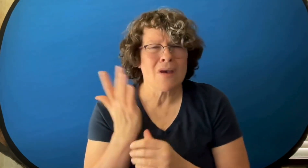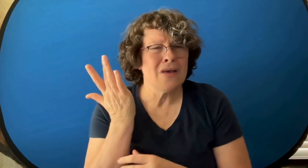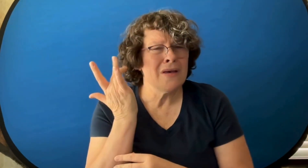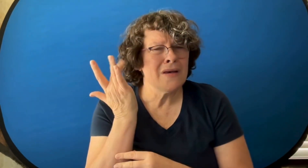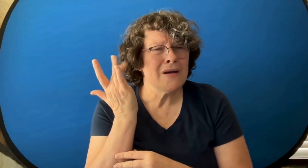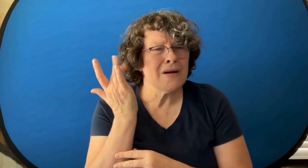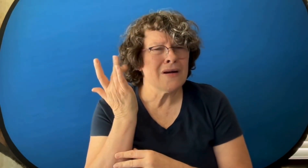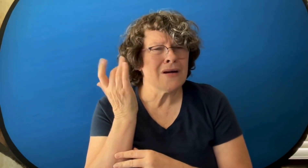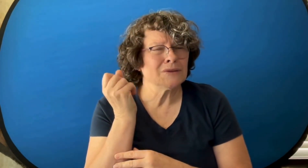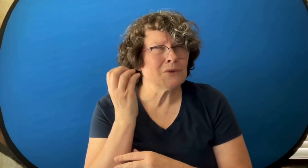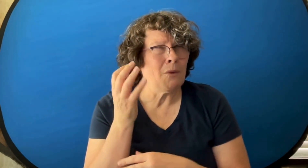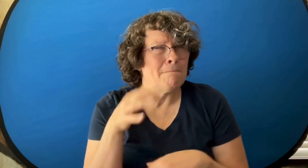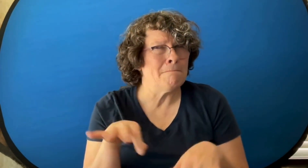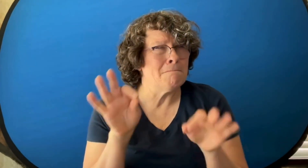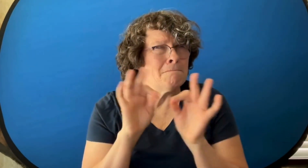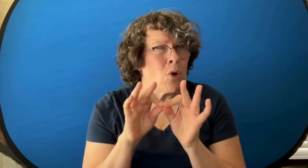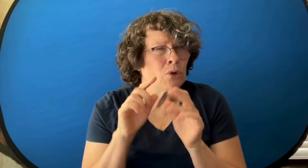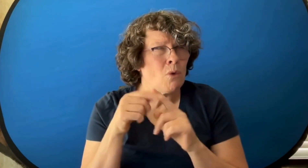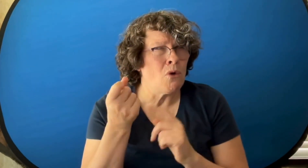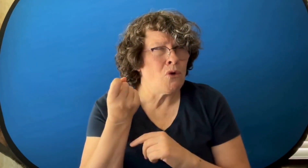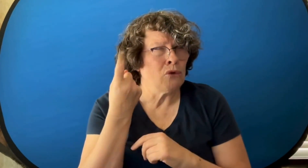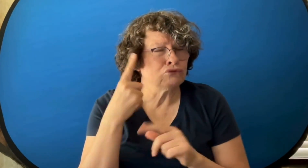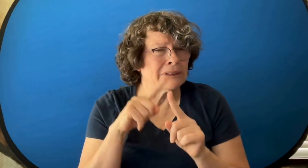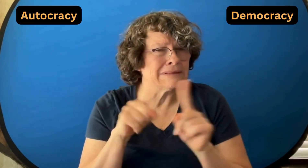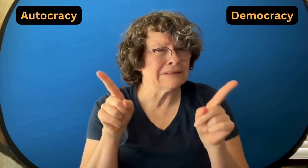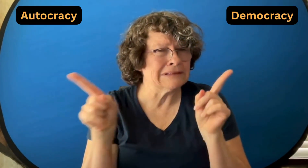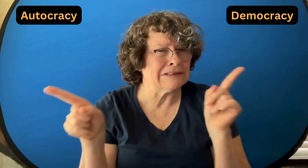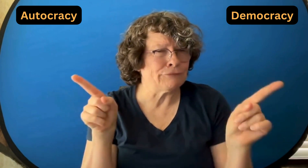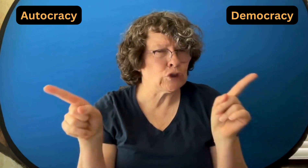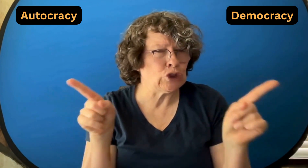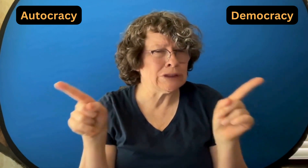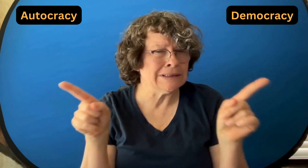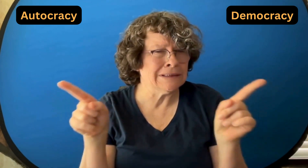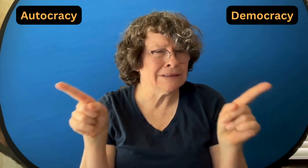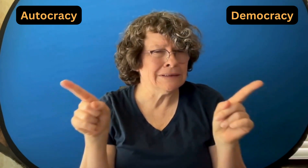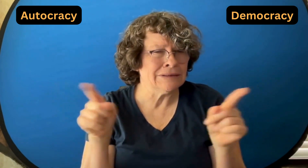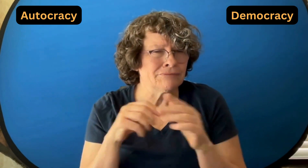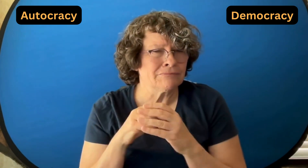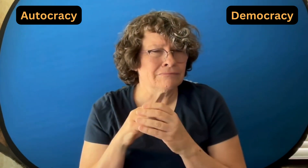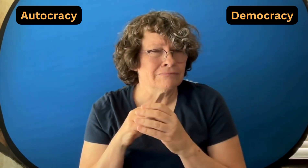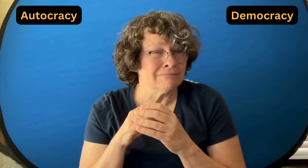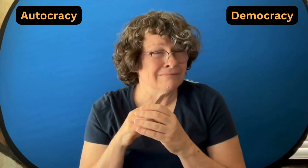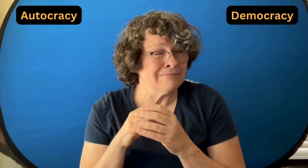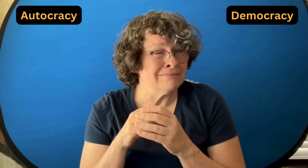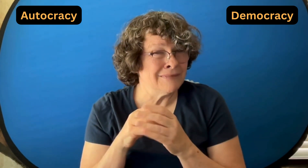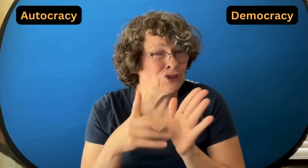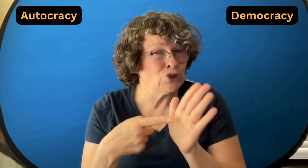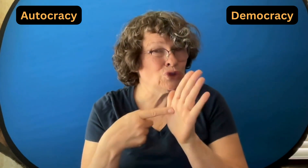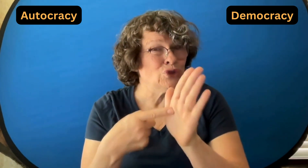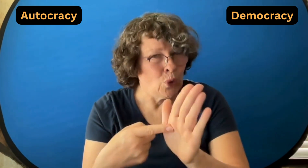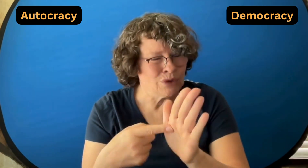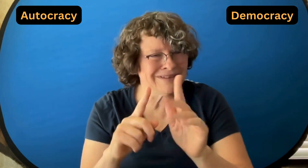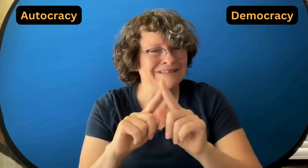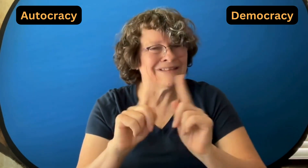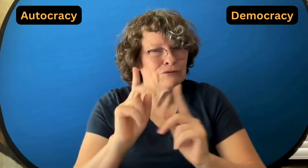Why is it so important to understand the difference? Because it shows how different